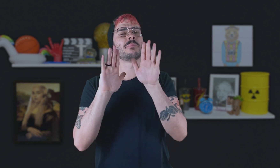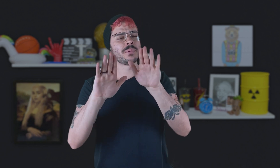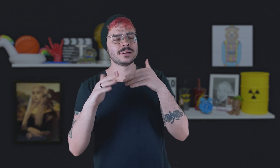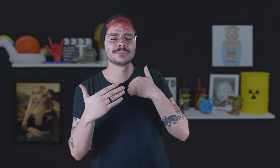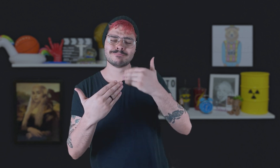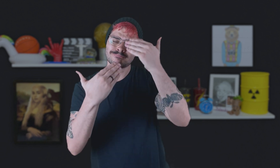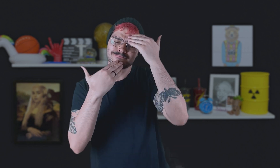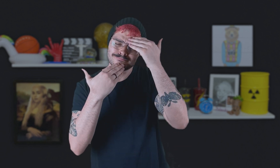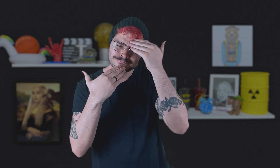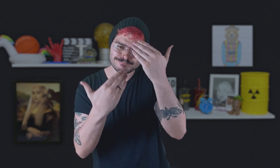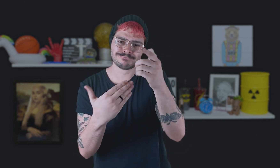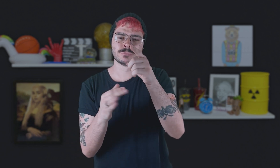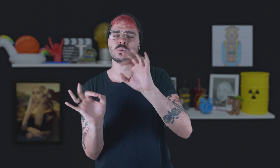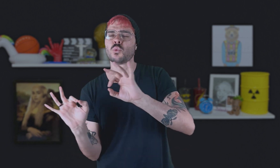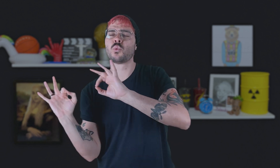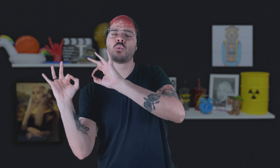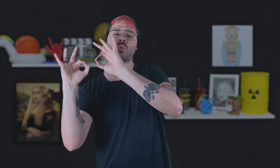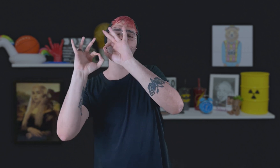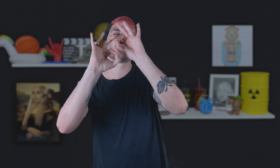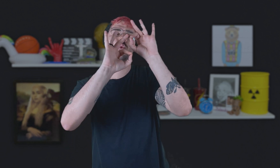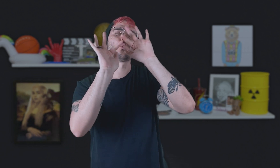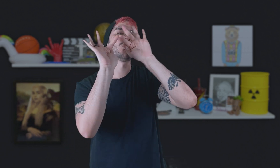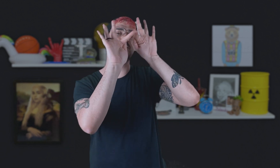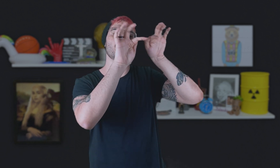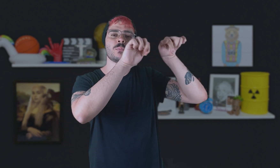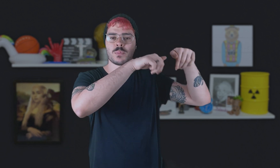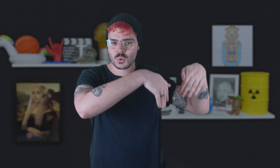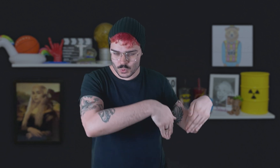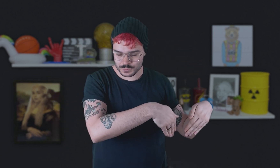Thank you for watching the video until the end!